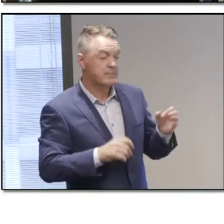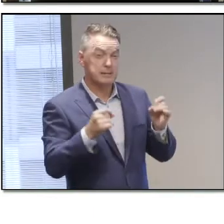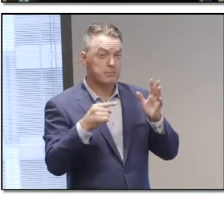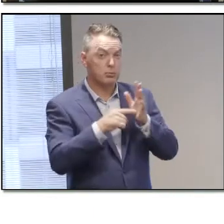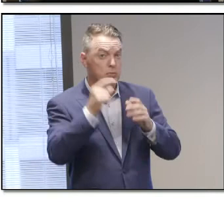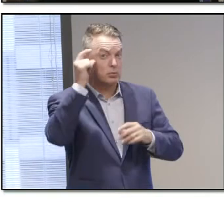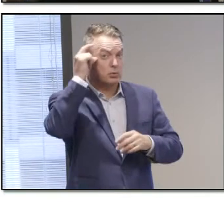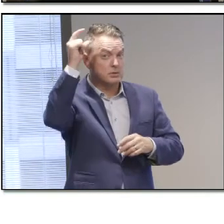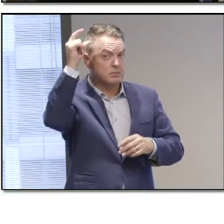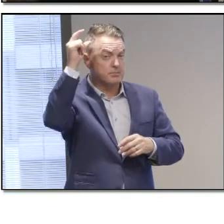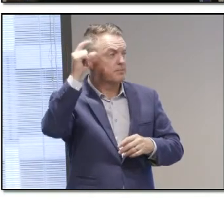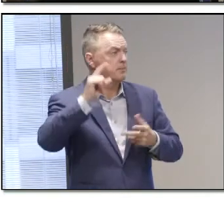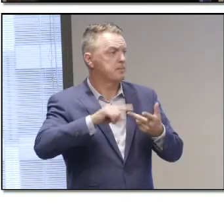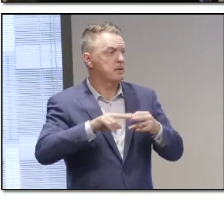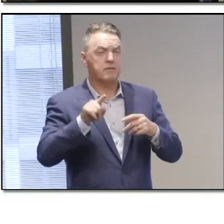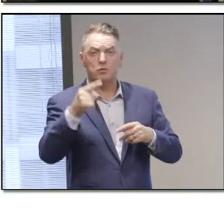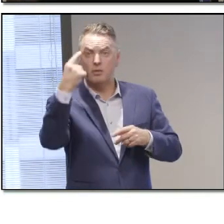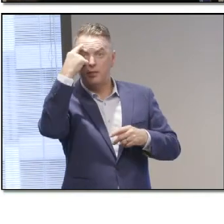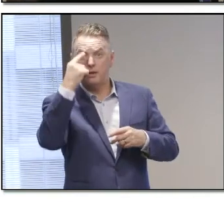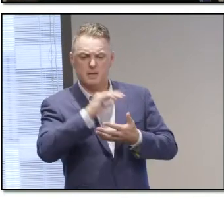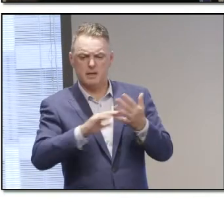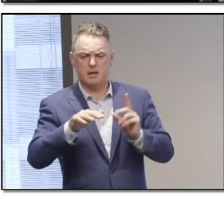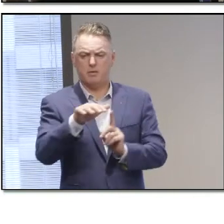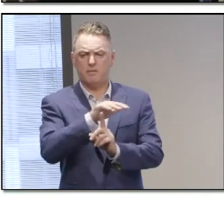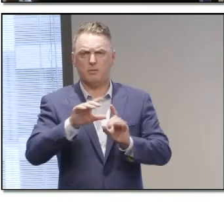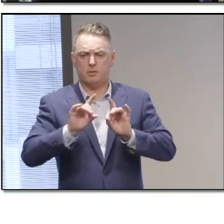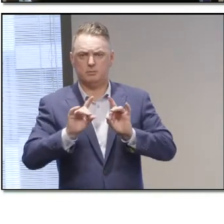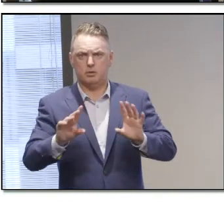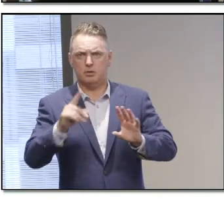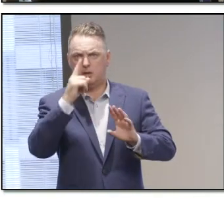when you're thinking about how environmental exposures may actually alter disease risk.